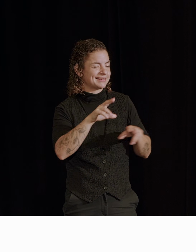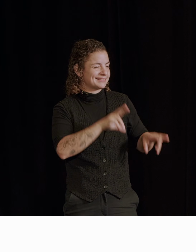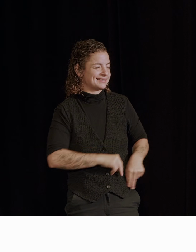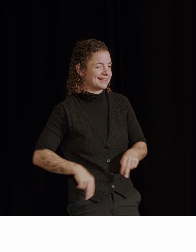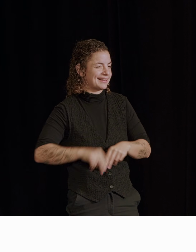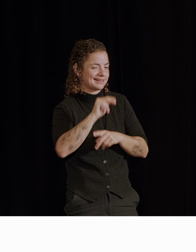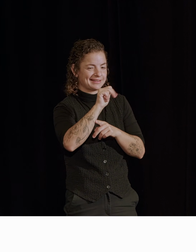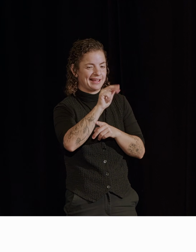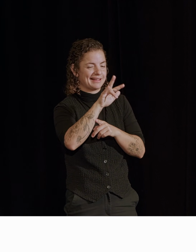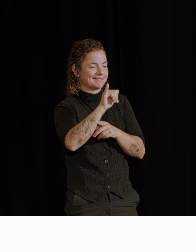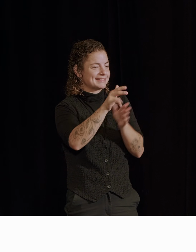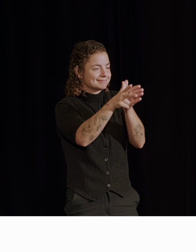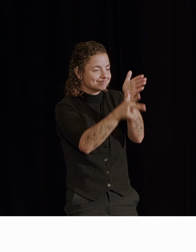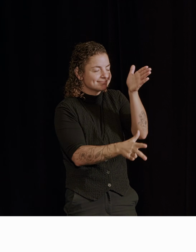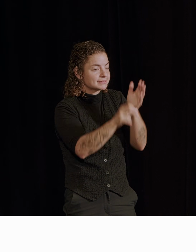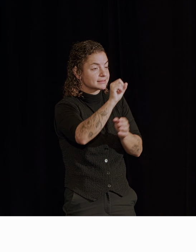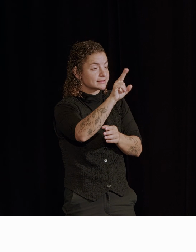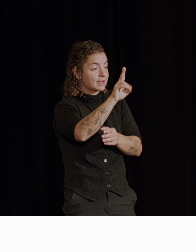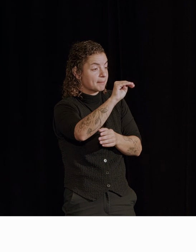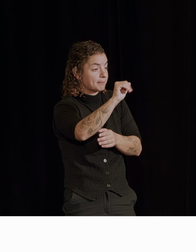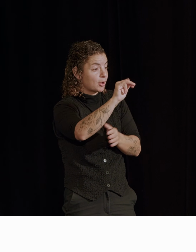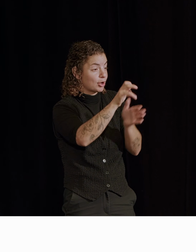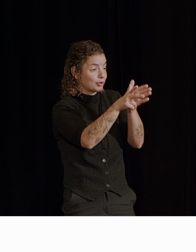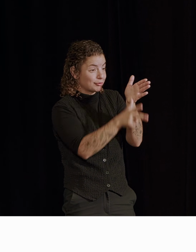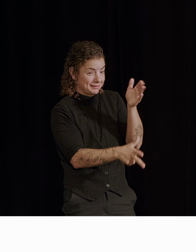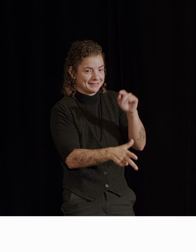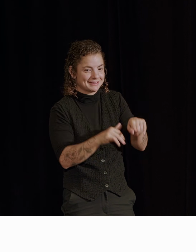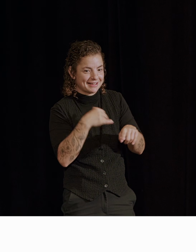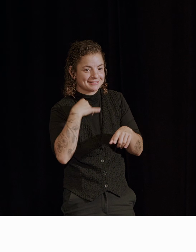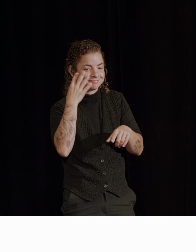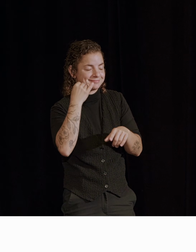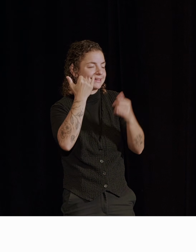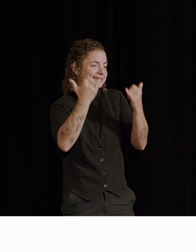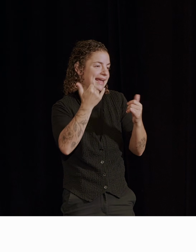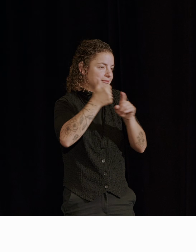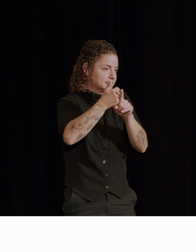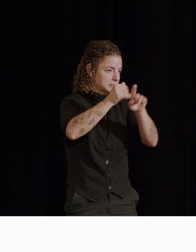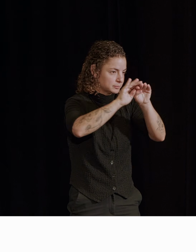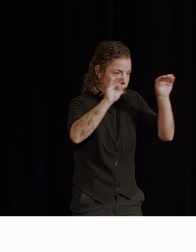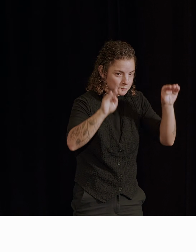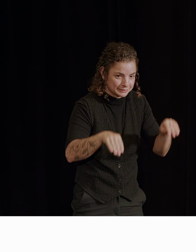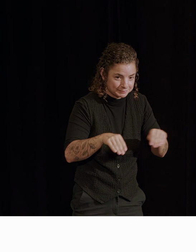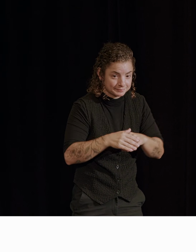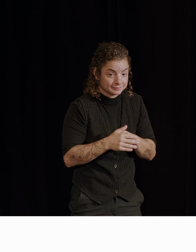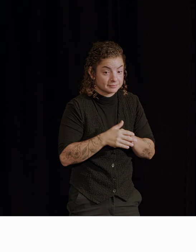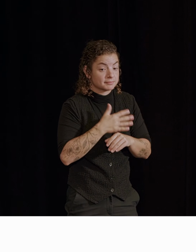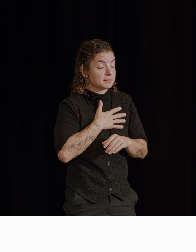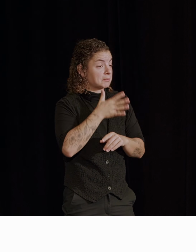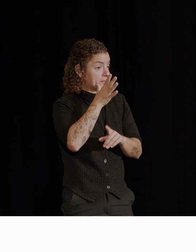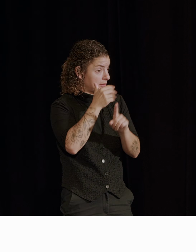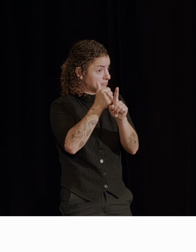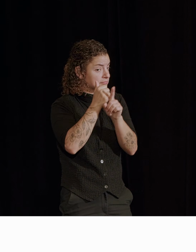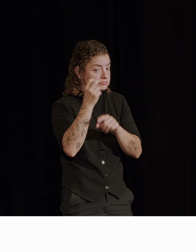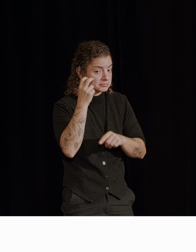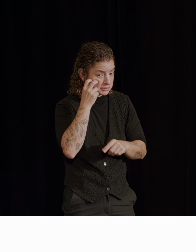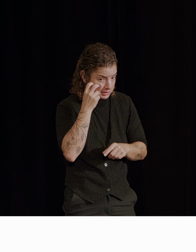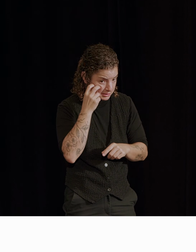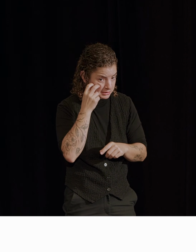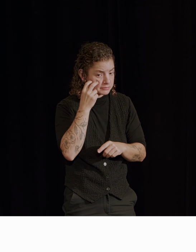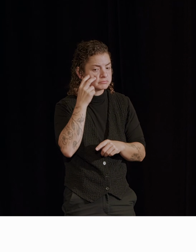Mom's blind and growing up seeing firsthand how she leveraged various assistive tools to connect